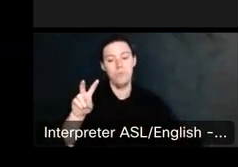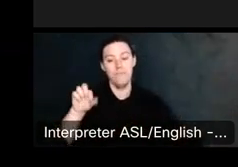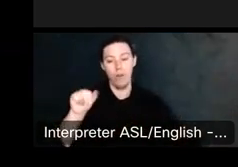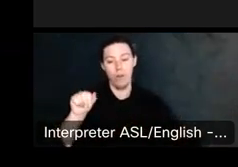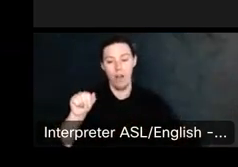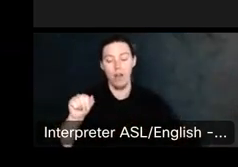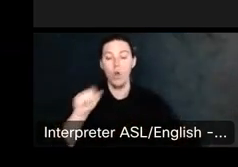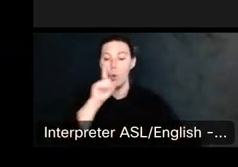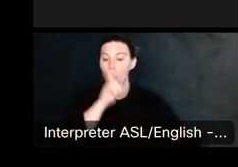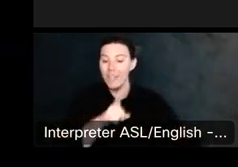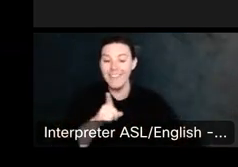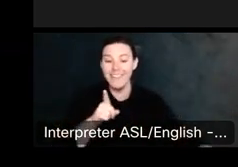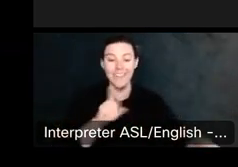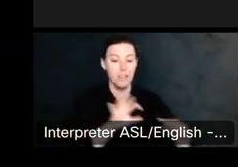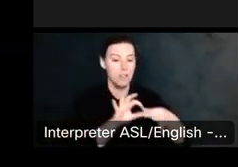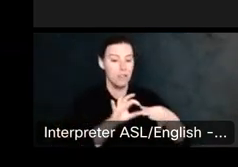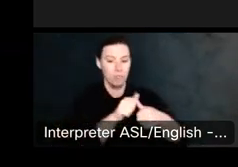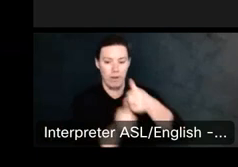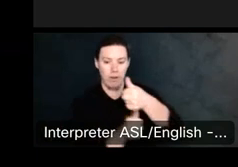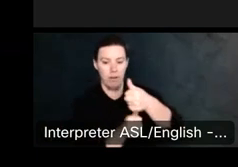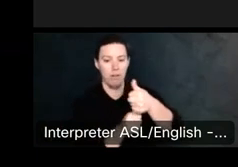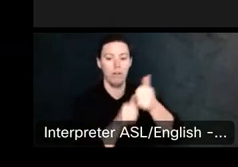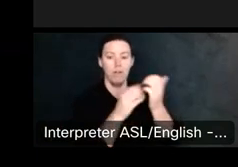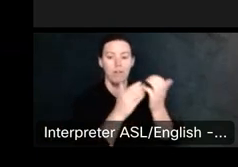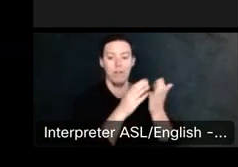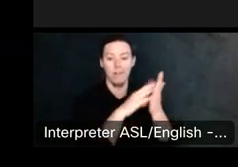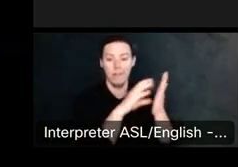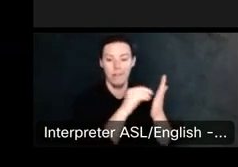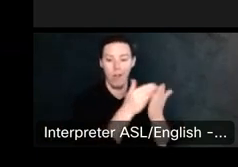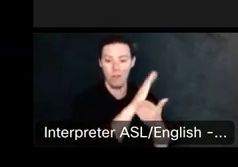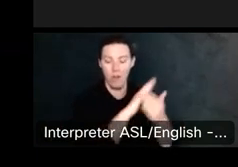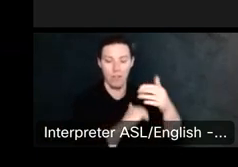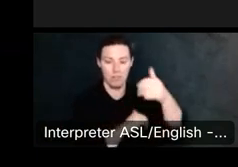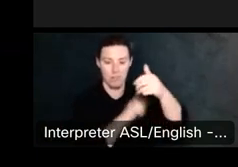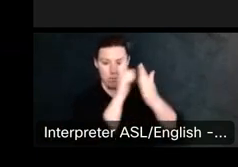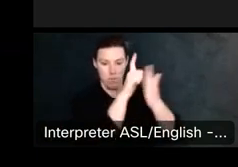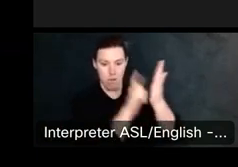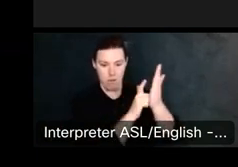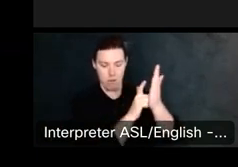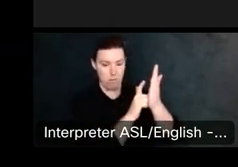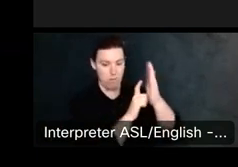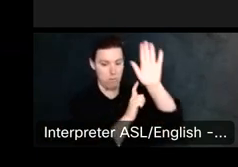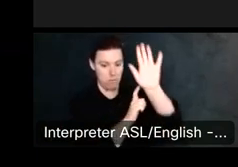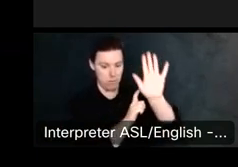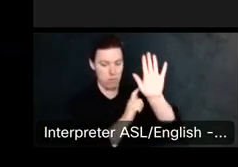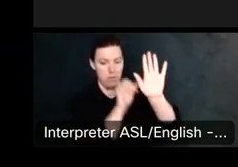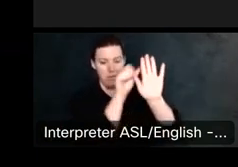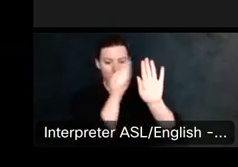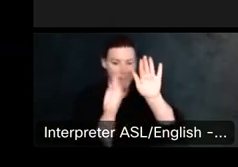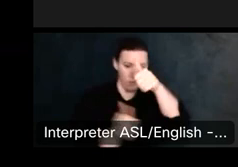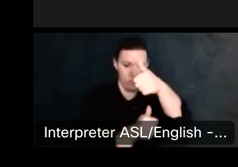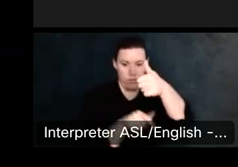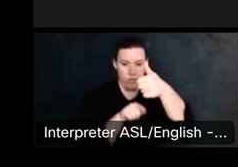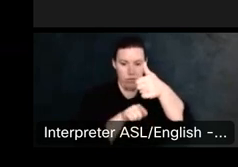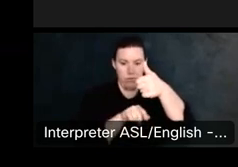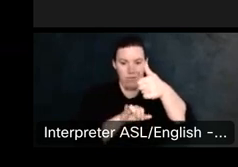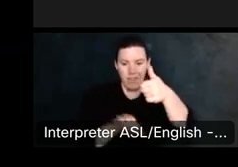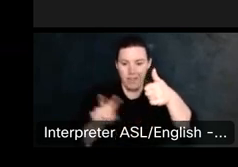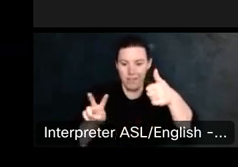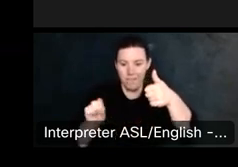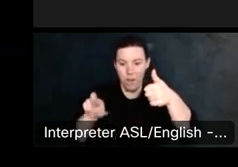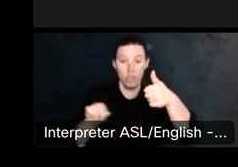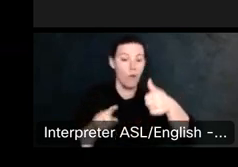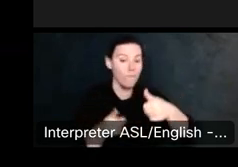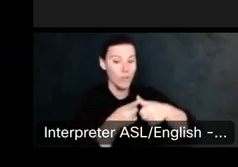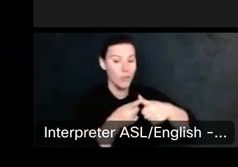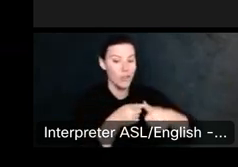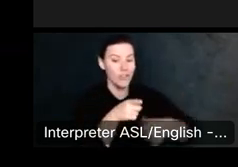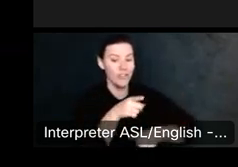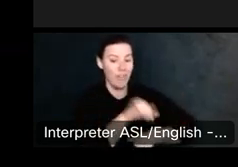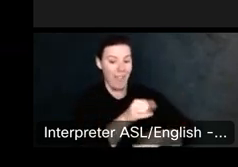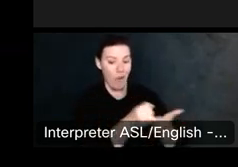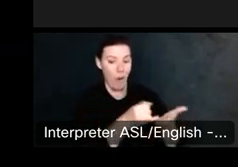So initial so as a threshold, the object, or the arch has to actually be copyrighted in order to qualify for protection. So, if it doesn't fall under, um.